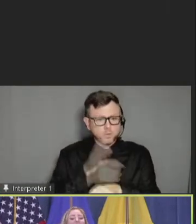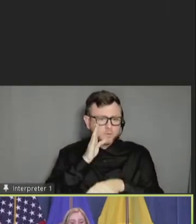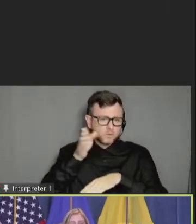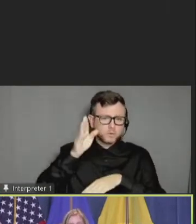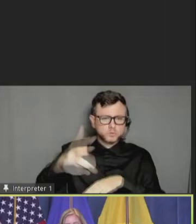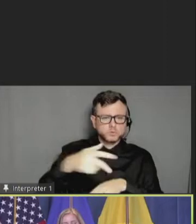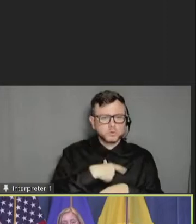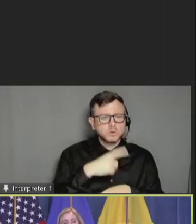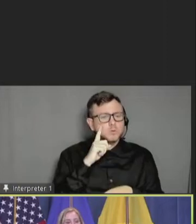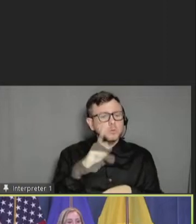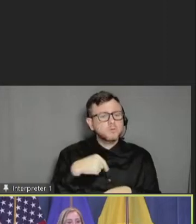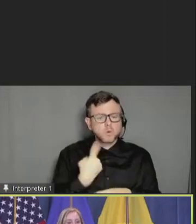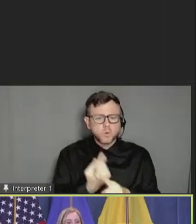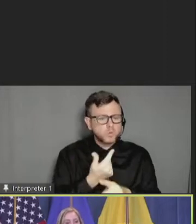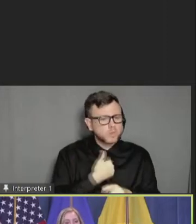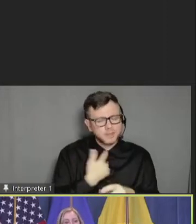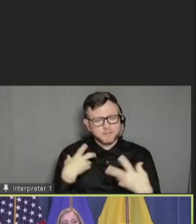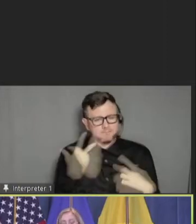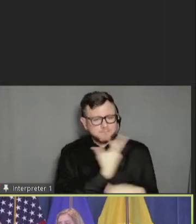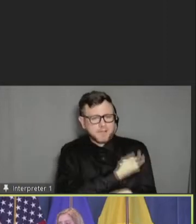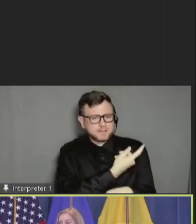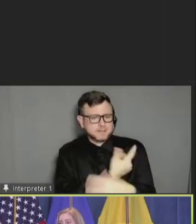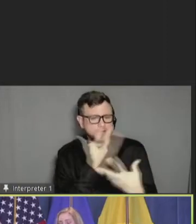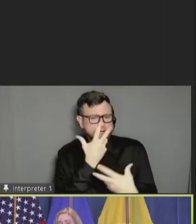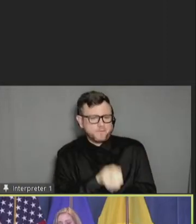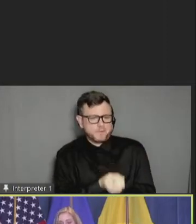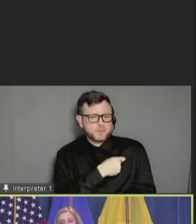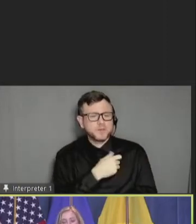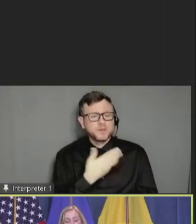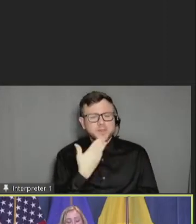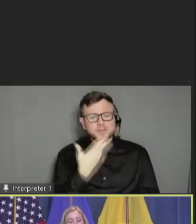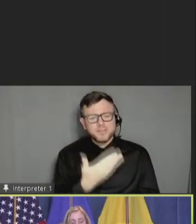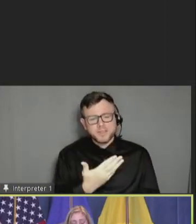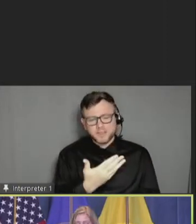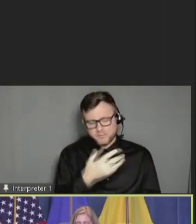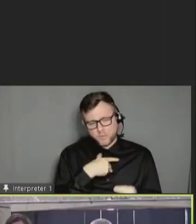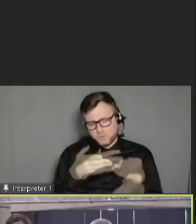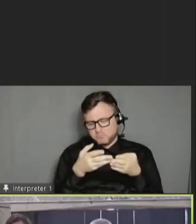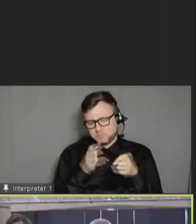Robert Hopkins: Thank you very much, Rachael. Our next presenter on this panel